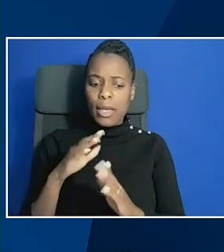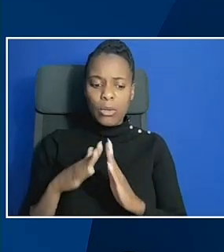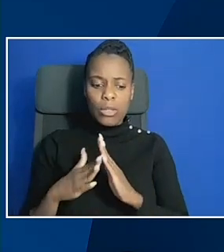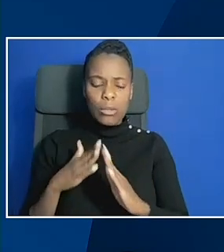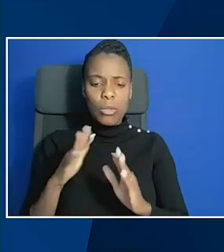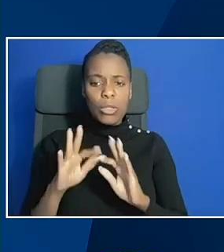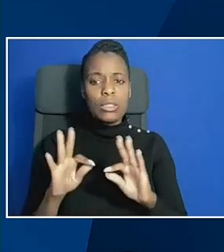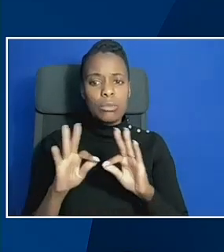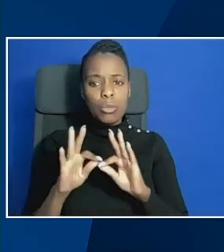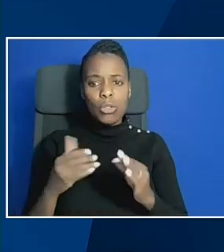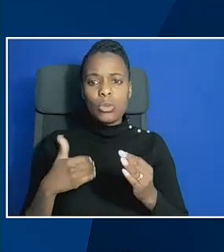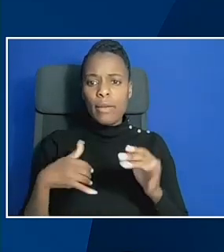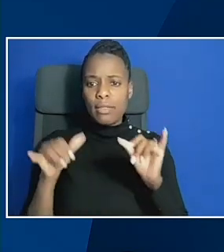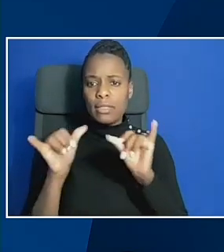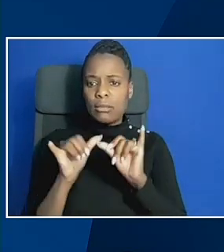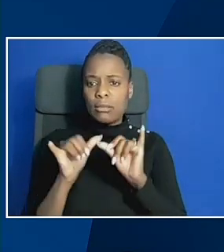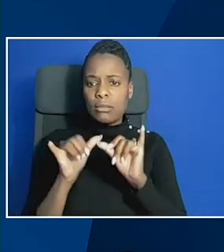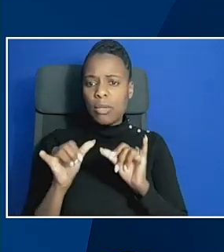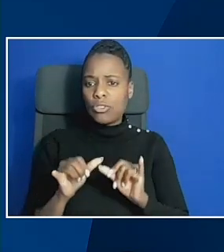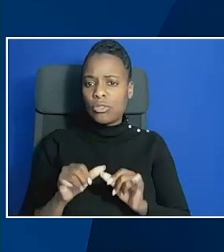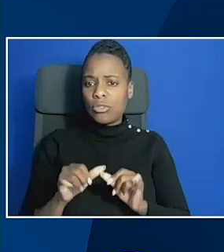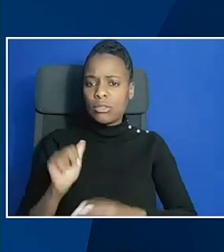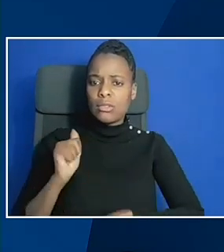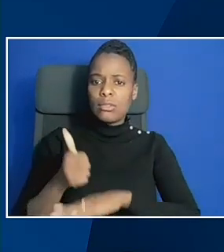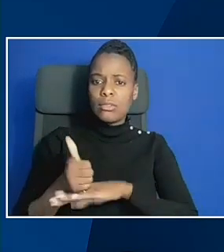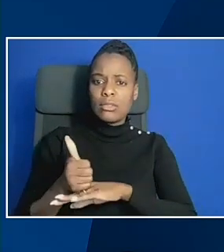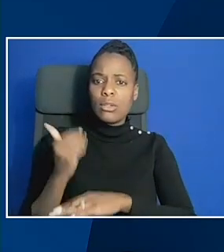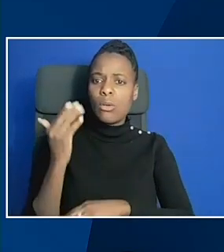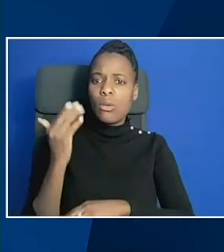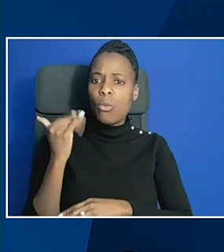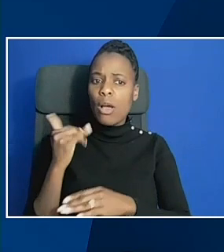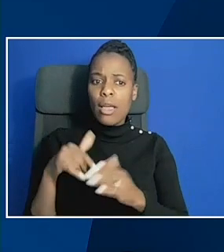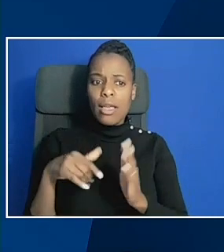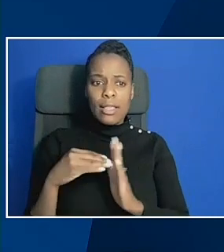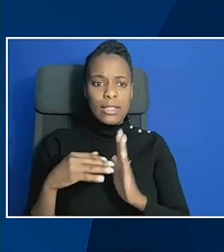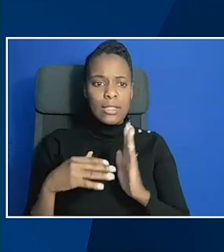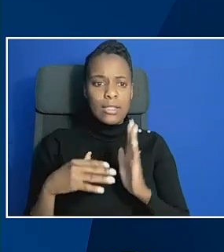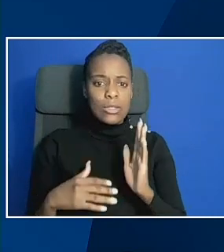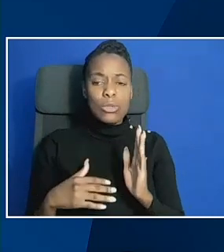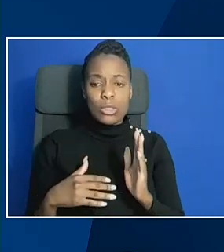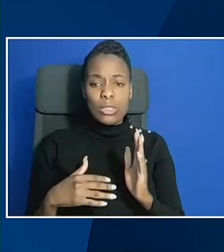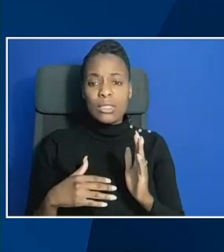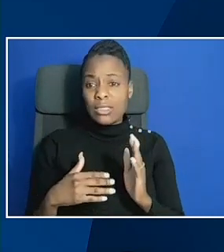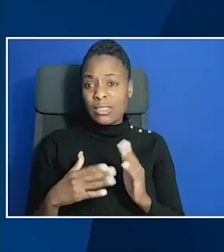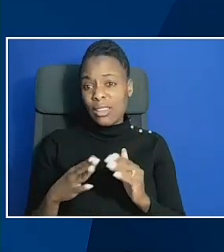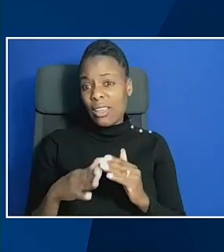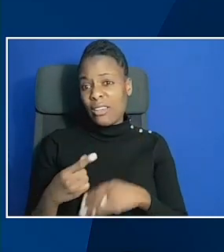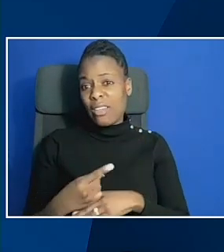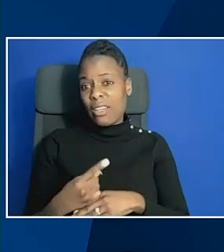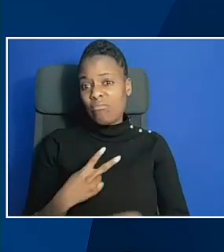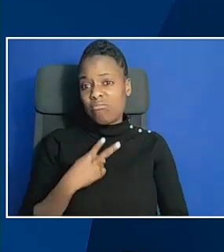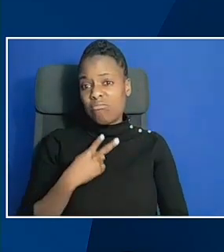measures in place because it's these students, the ones who are stuck, tons of that horrible life outcomes